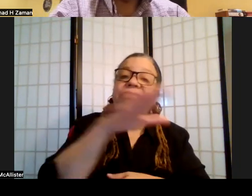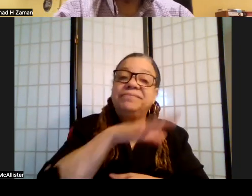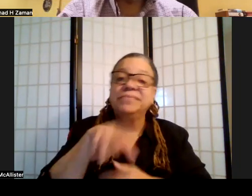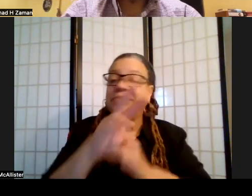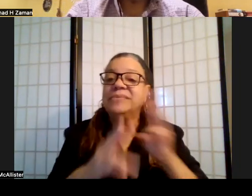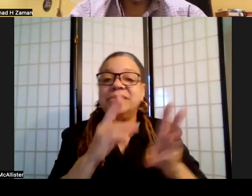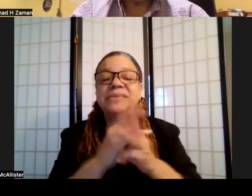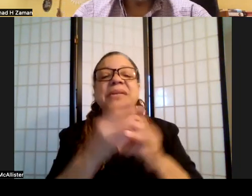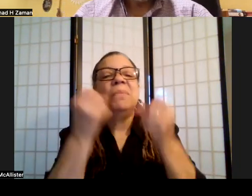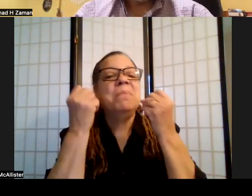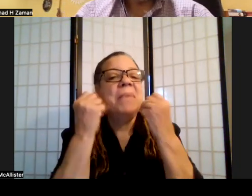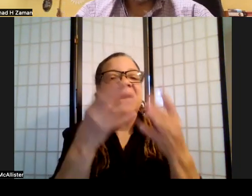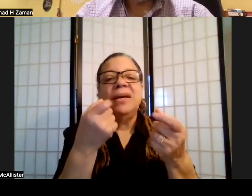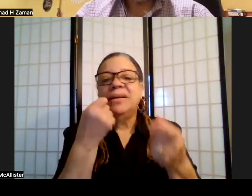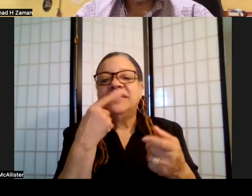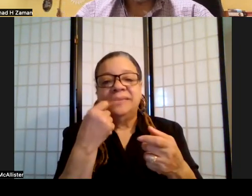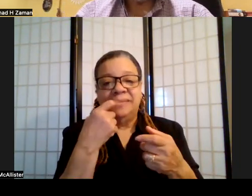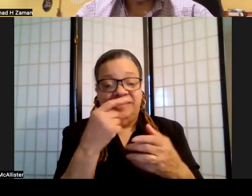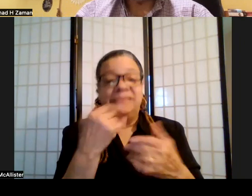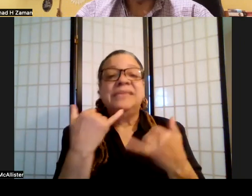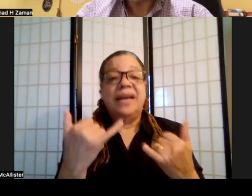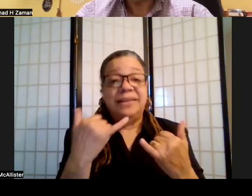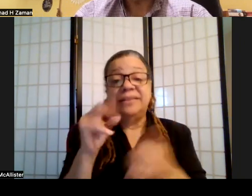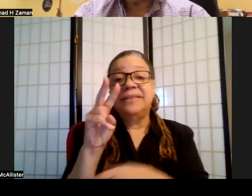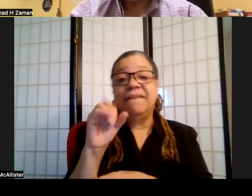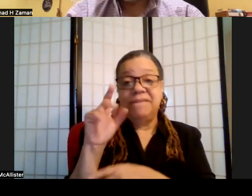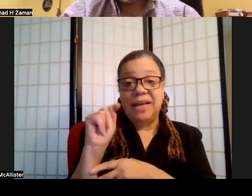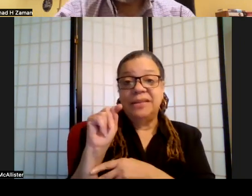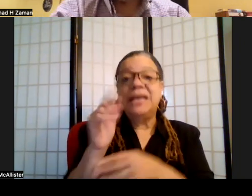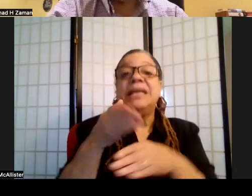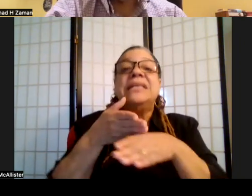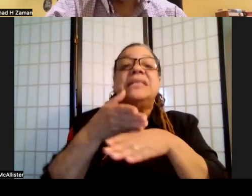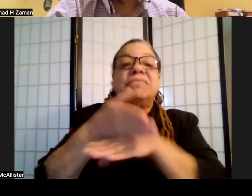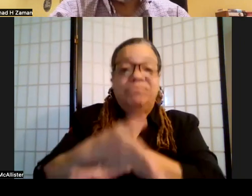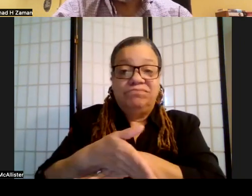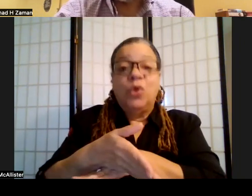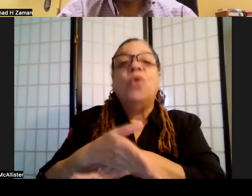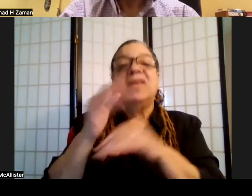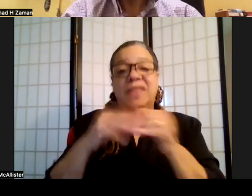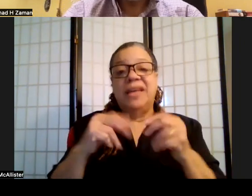of antibiotics in the veterinary sector *exceeds* the consumption in the human sector. So, so,